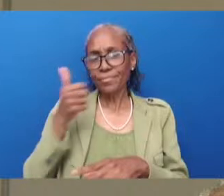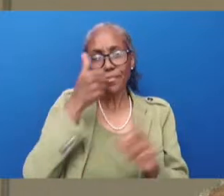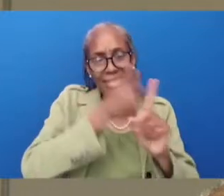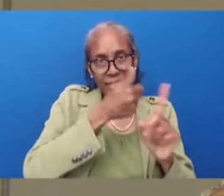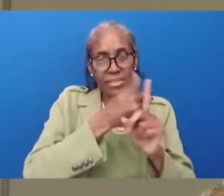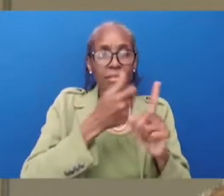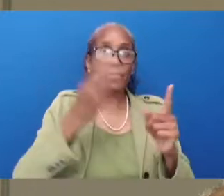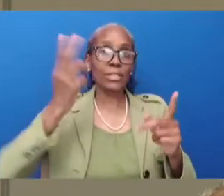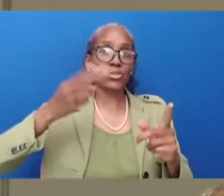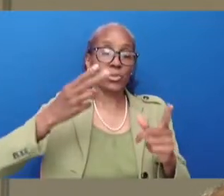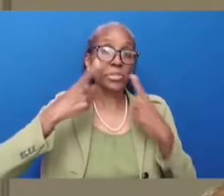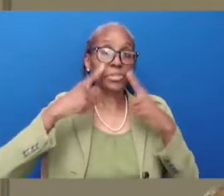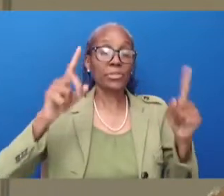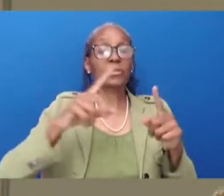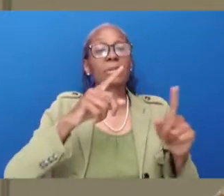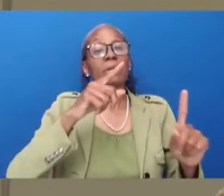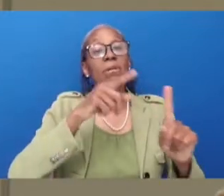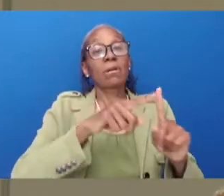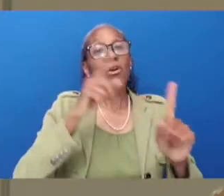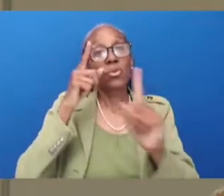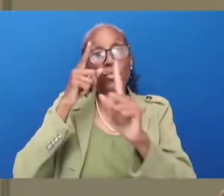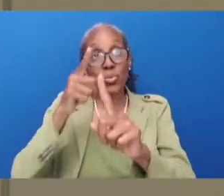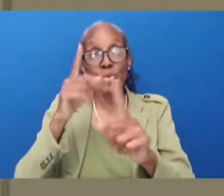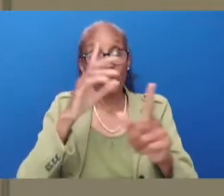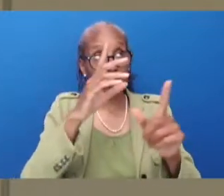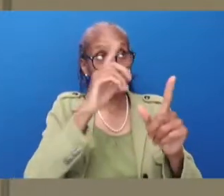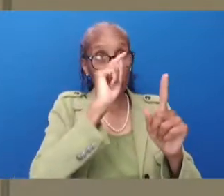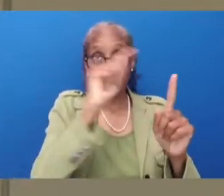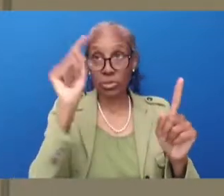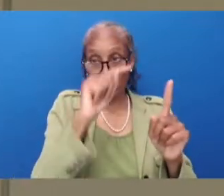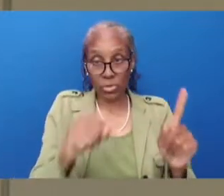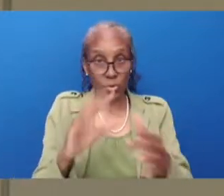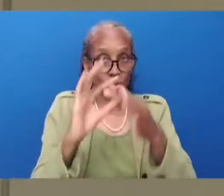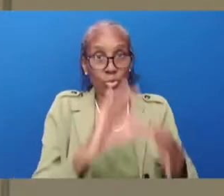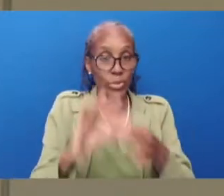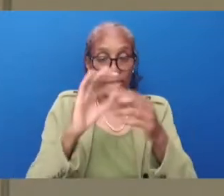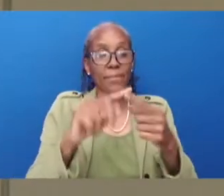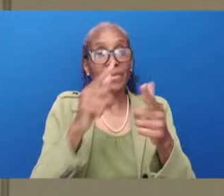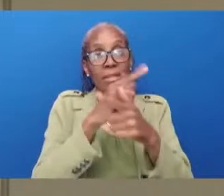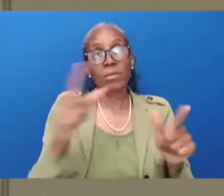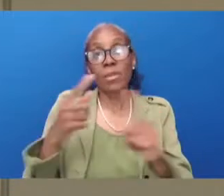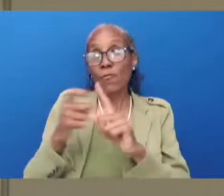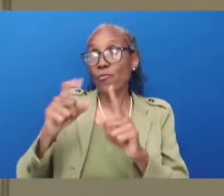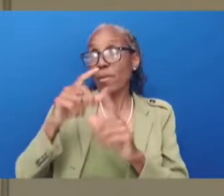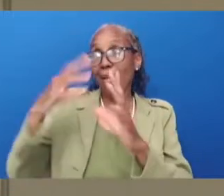TO HONOR AFRICA'S HISTORICAL